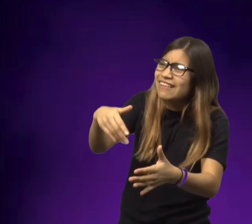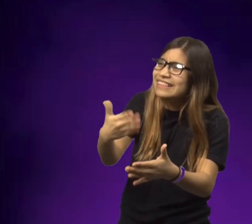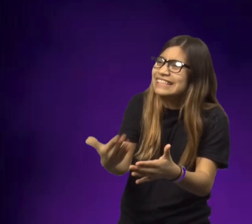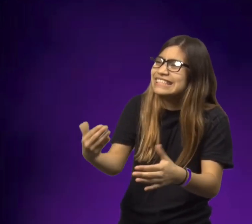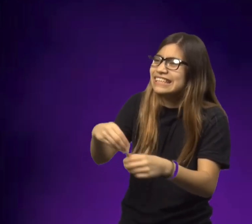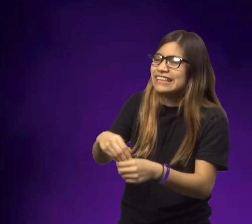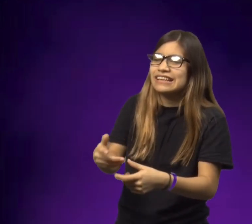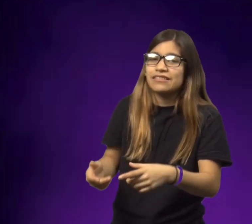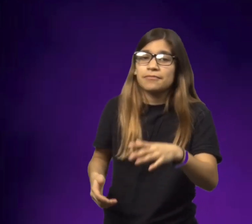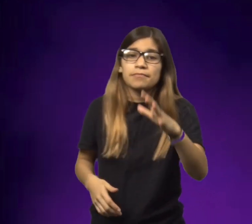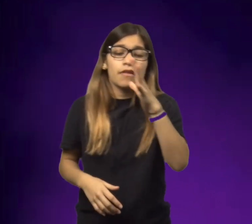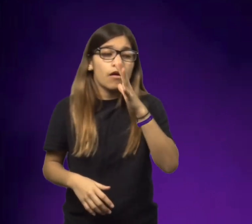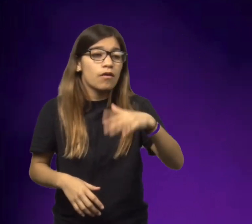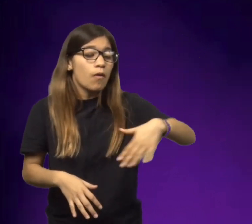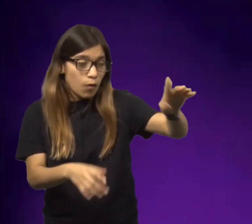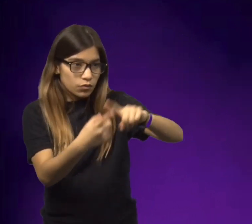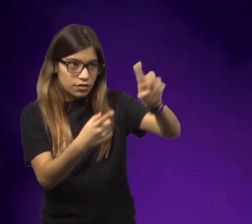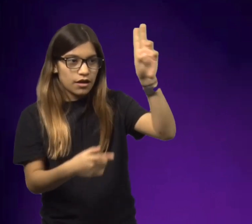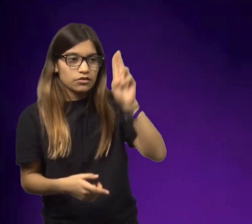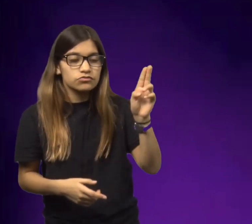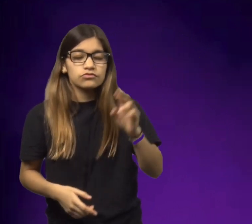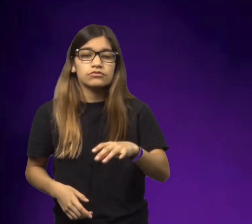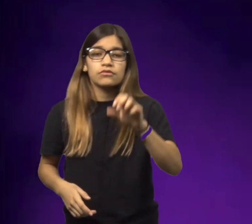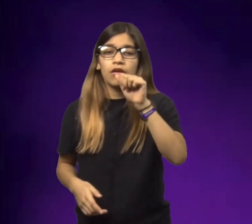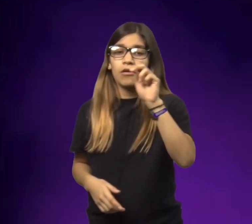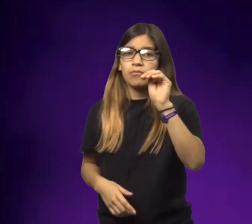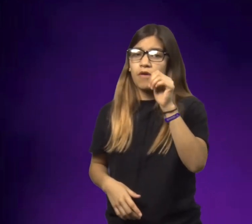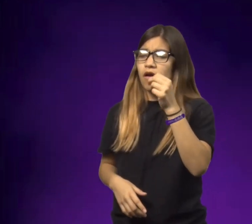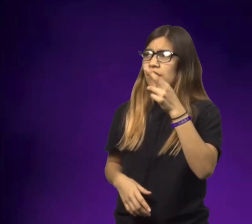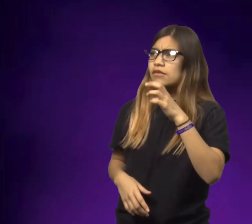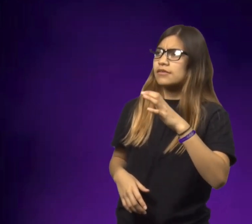Annemarie said, what's in the basket? Mom said, just take it to your uncle.